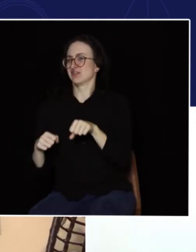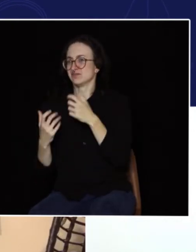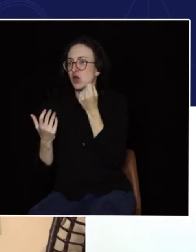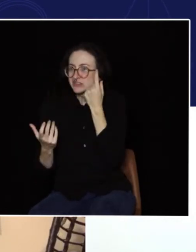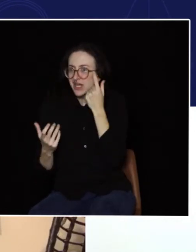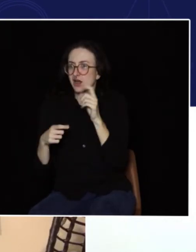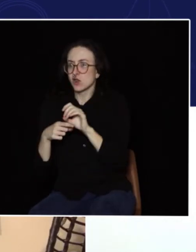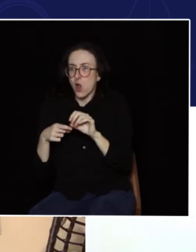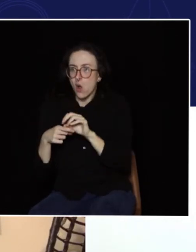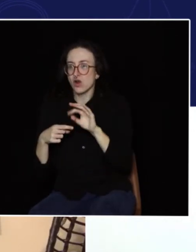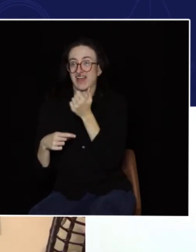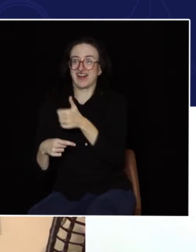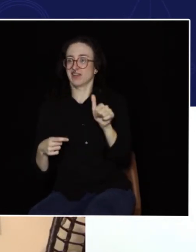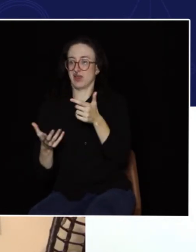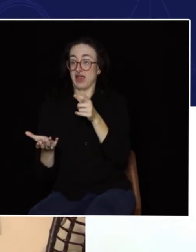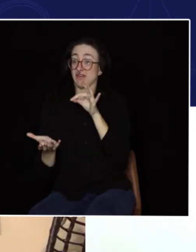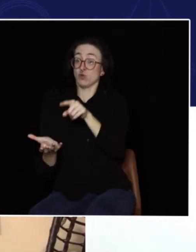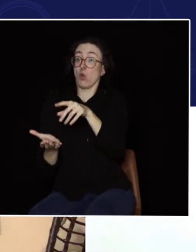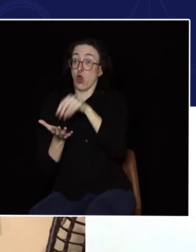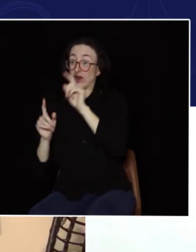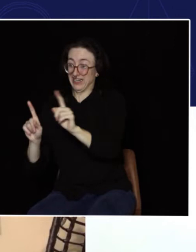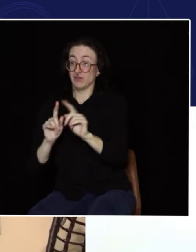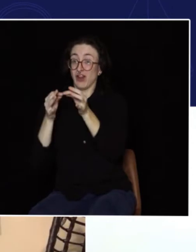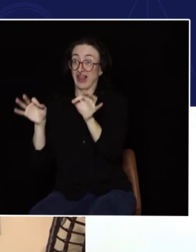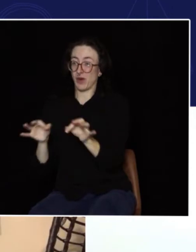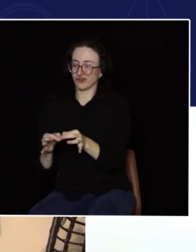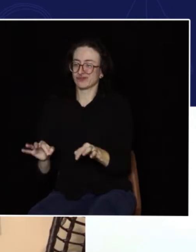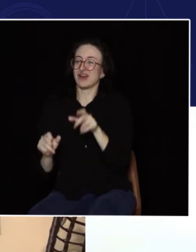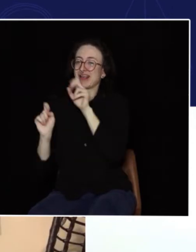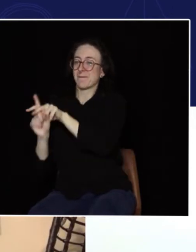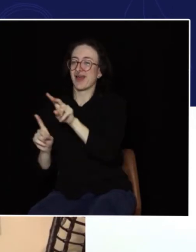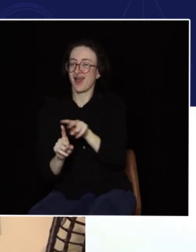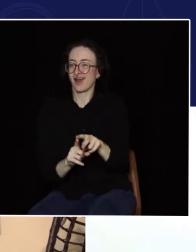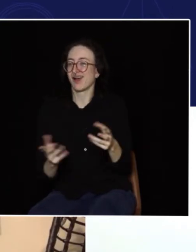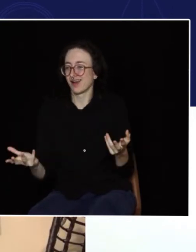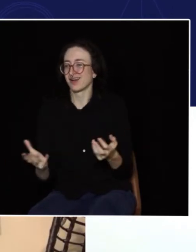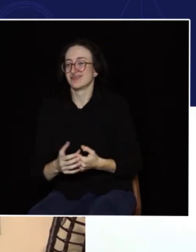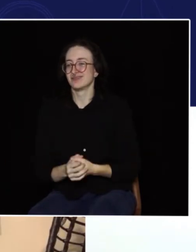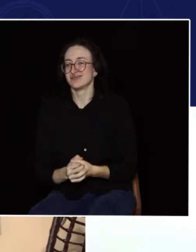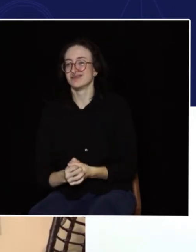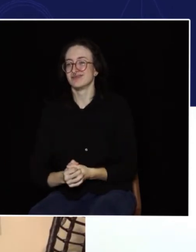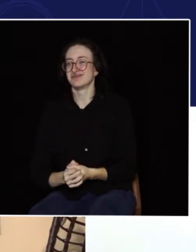of basically anything if you learn different languages. Yeah.